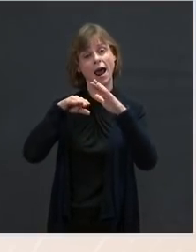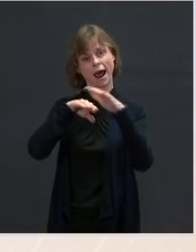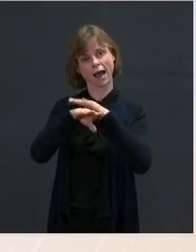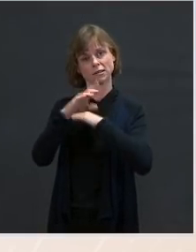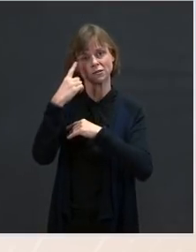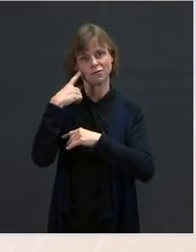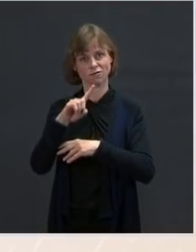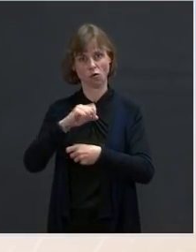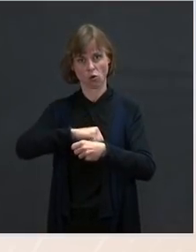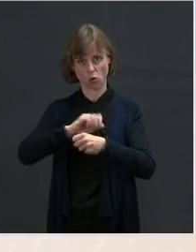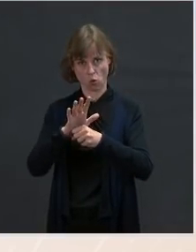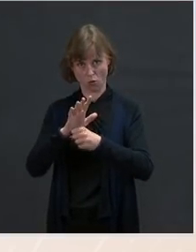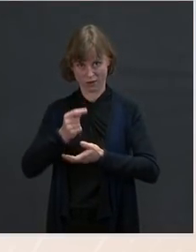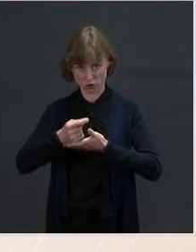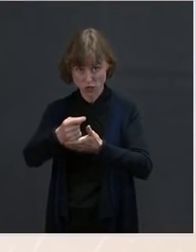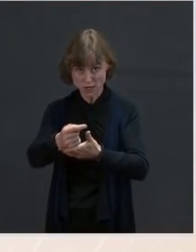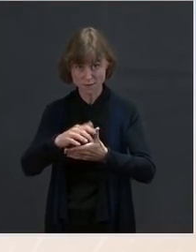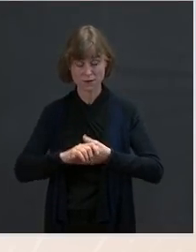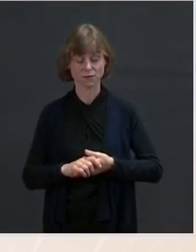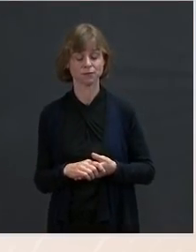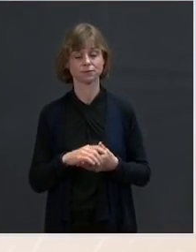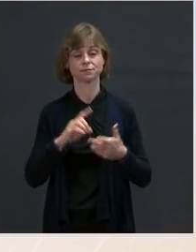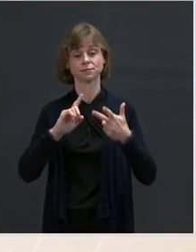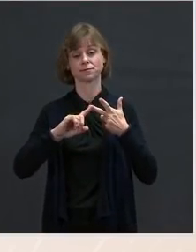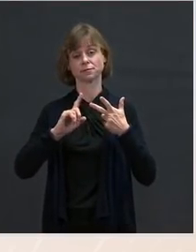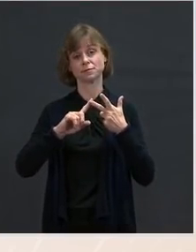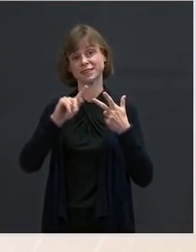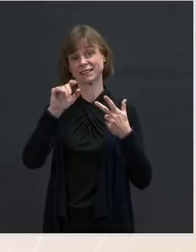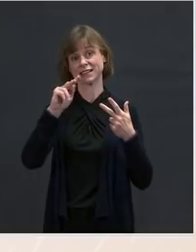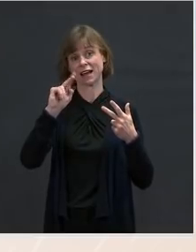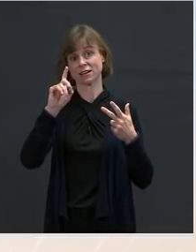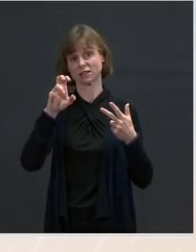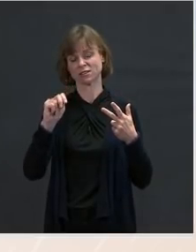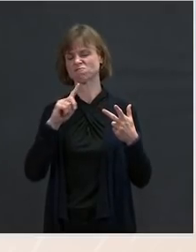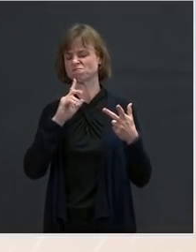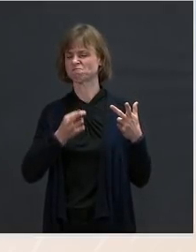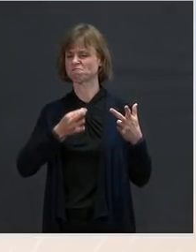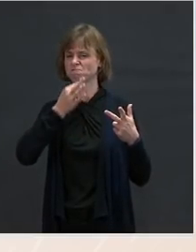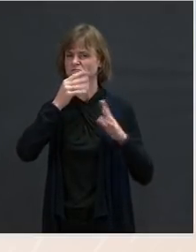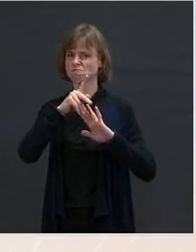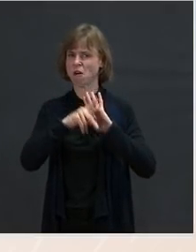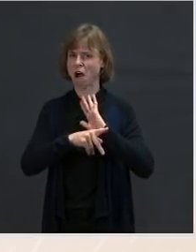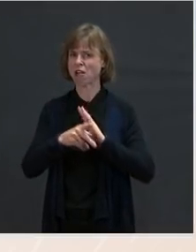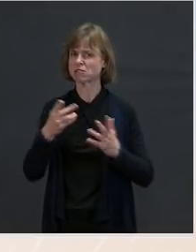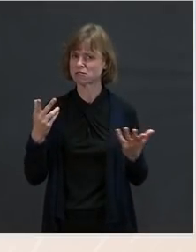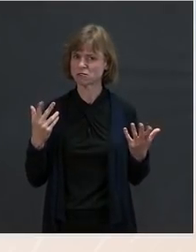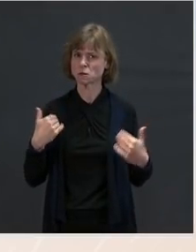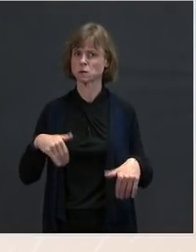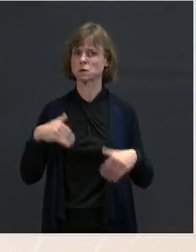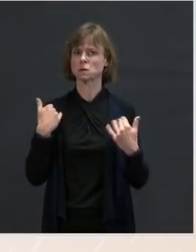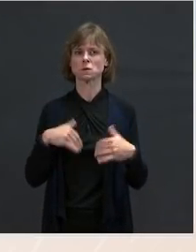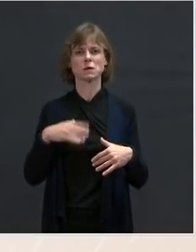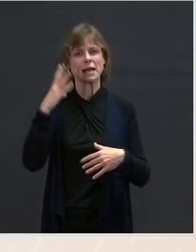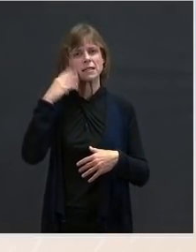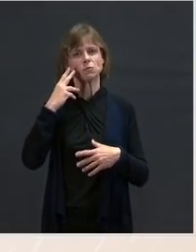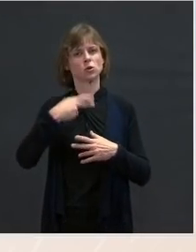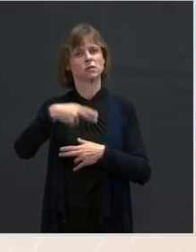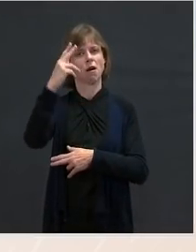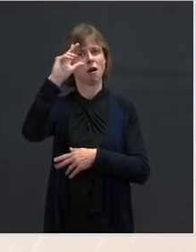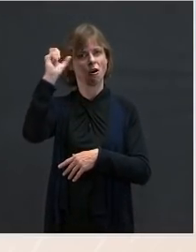Neera Tanden, a brilliant policy expert with experience at the highest levels of government -- also running a big think tank in Washington, D.C. --